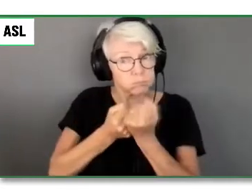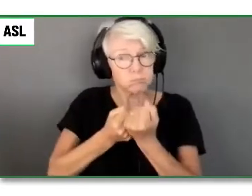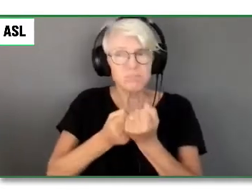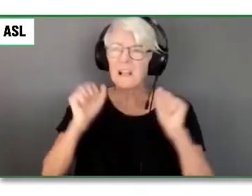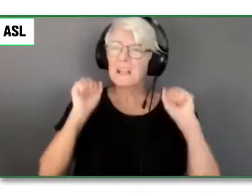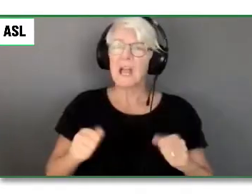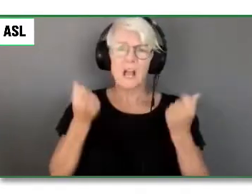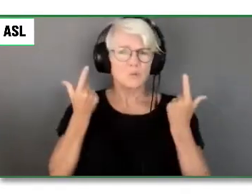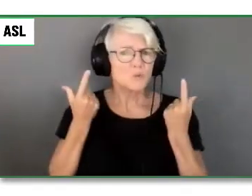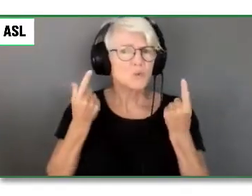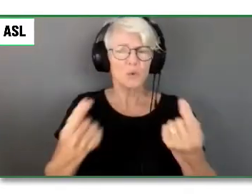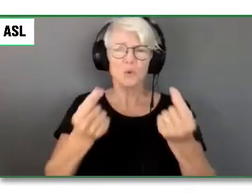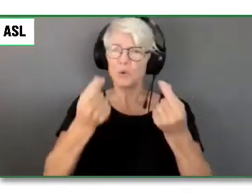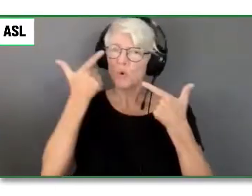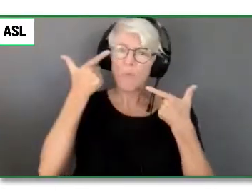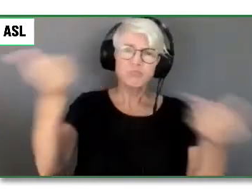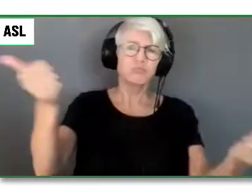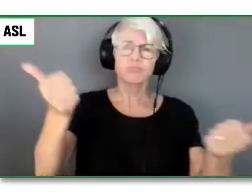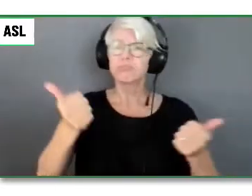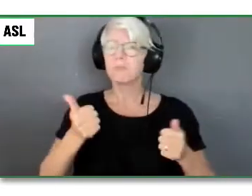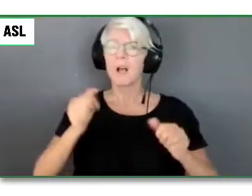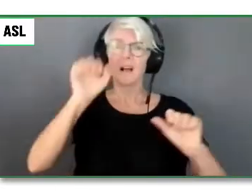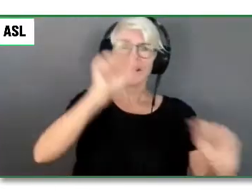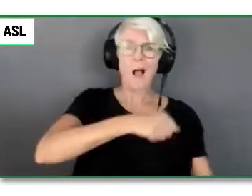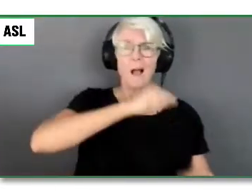There are organizations such as CRIS Kelowna.